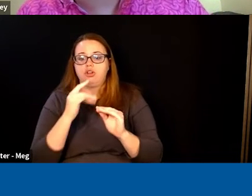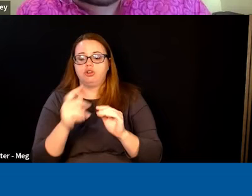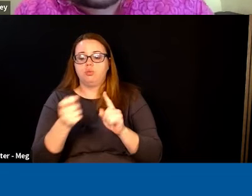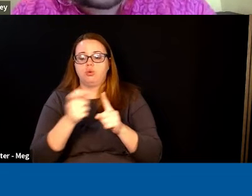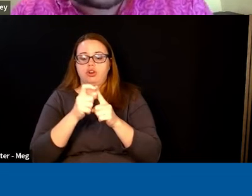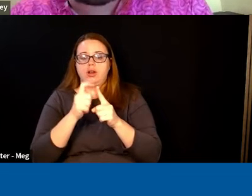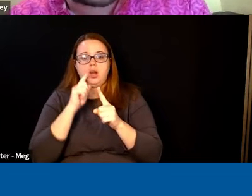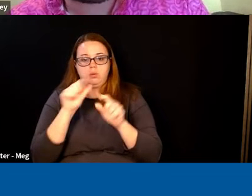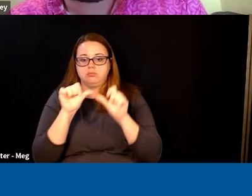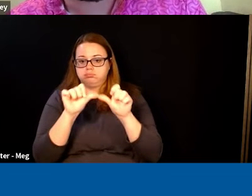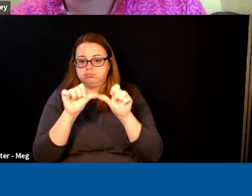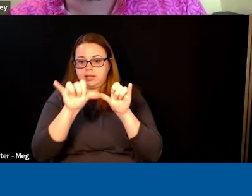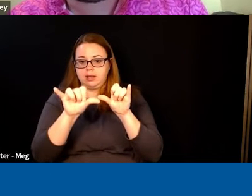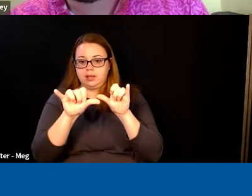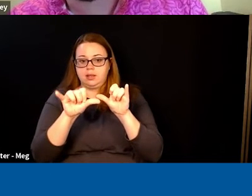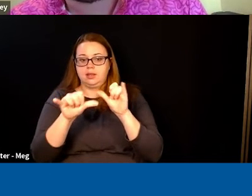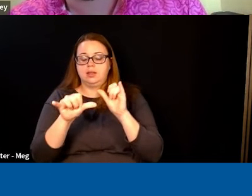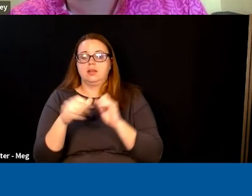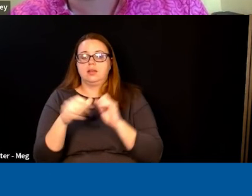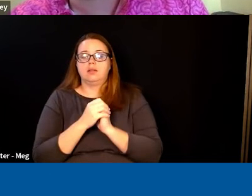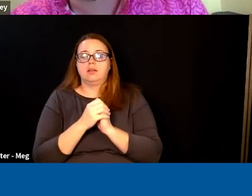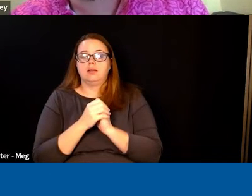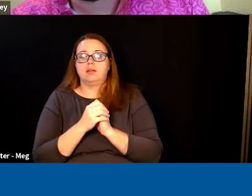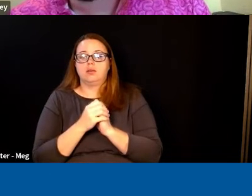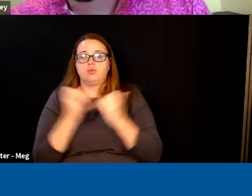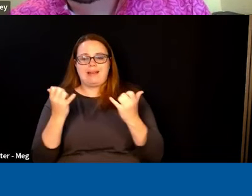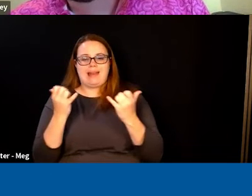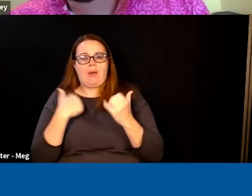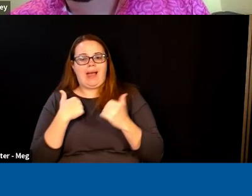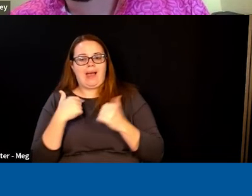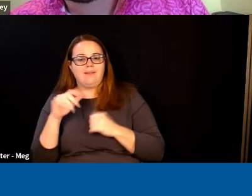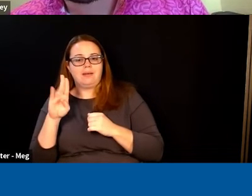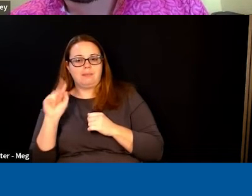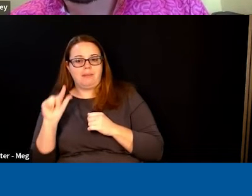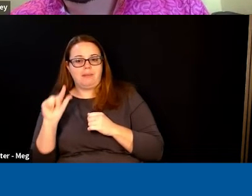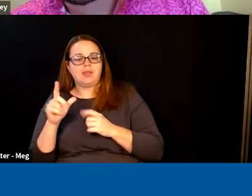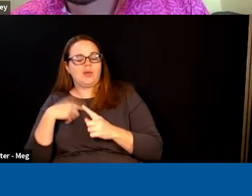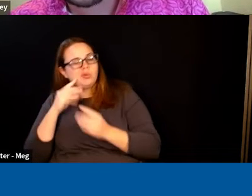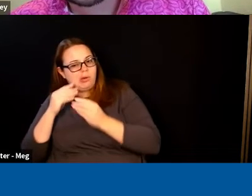There's currently a bug with SVG that'll be resolved in a little bit, but effectively that'll say update